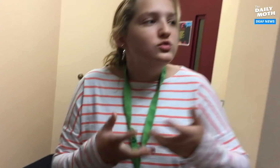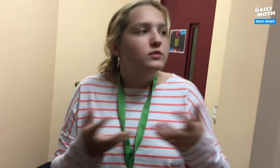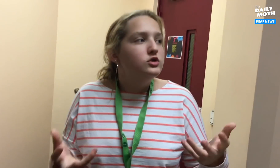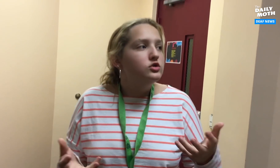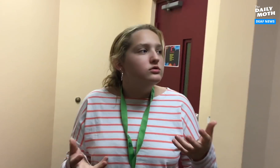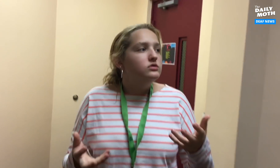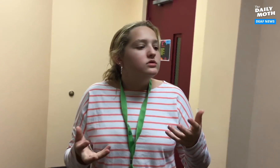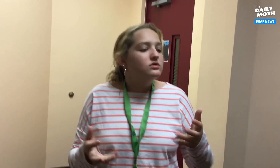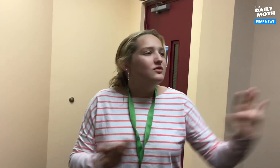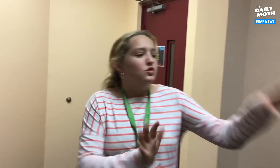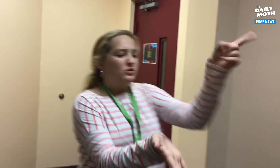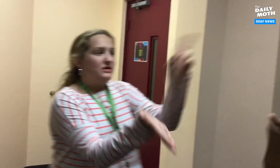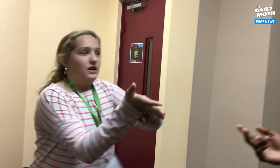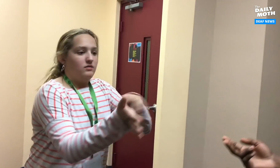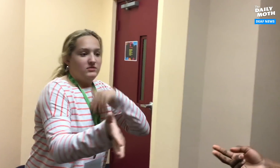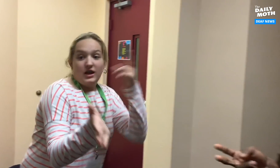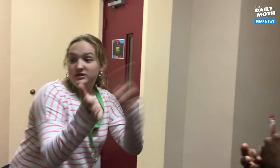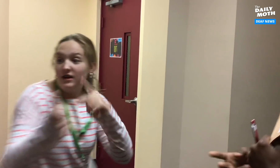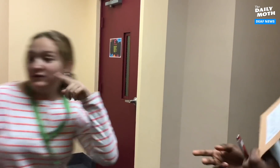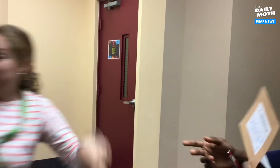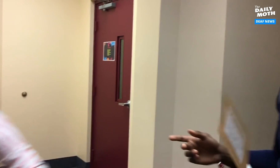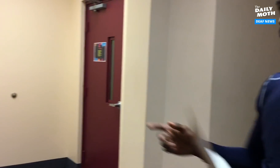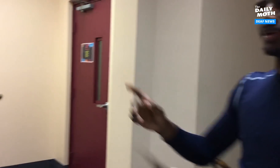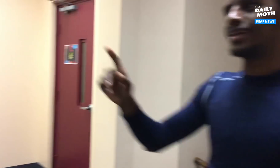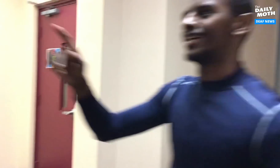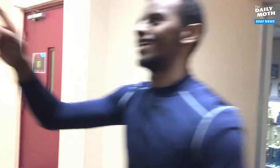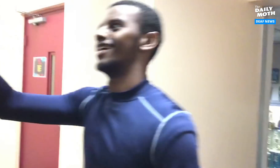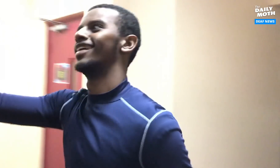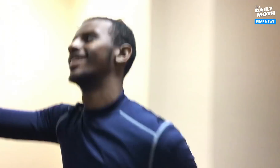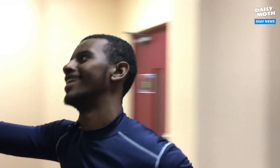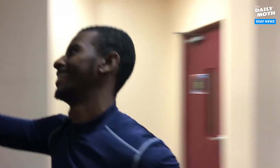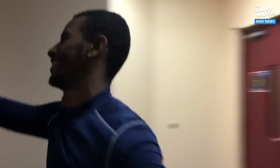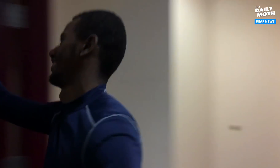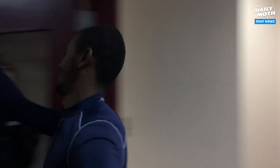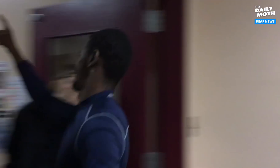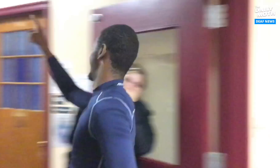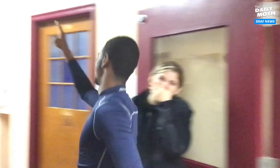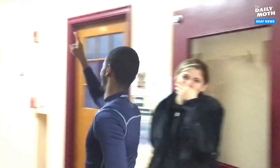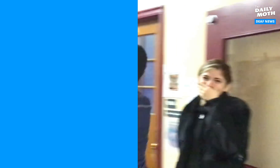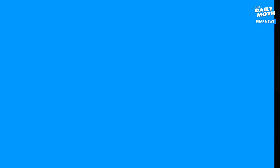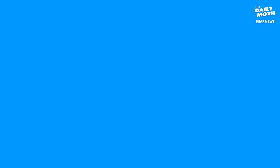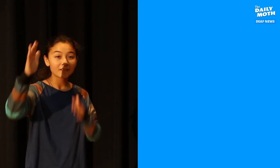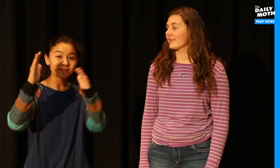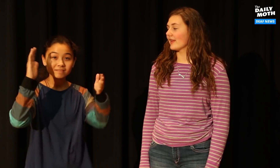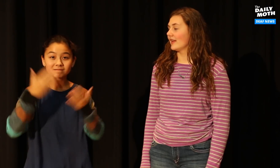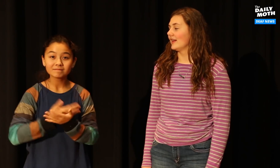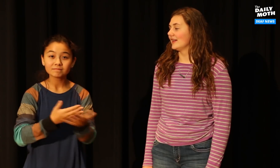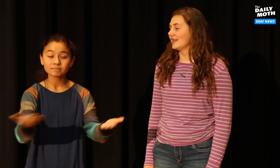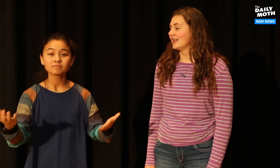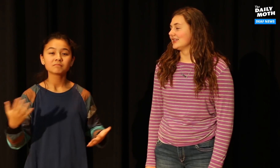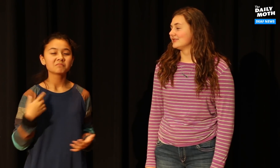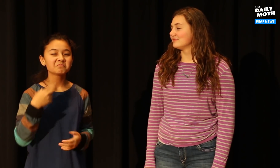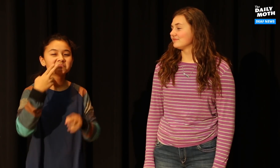That’s too much. You sign it, I’m not signing that! Hey! Hello, everyone.